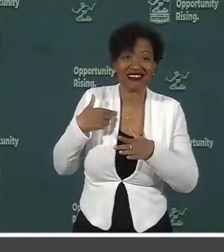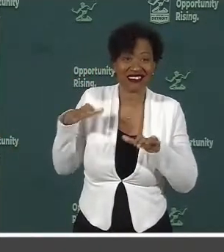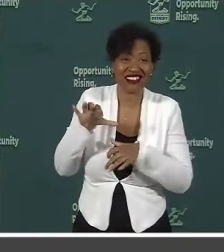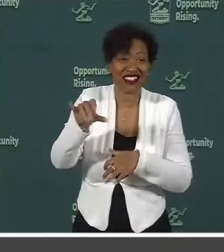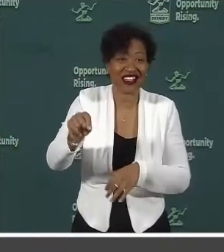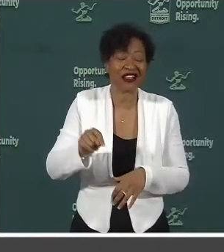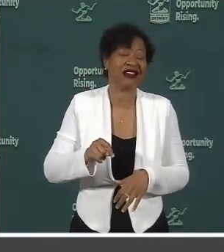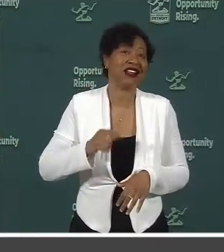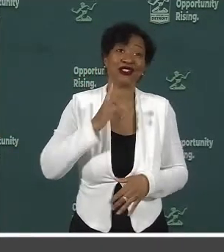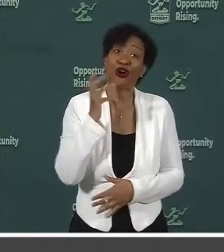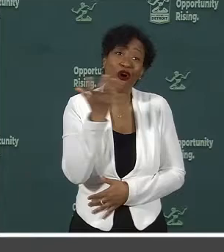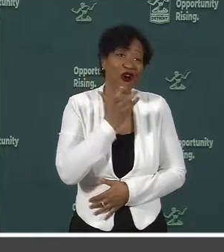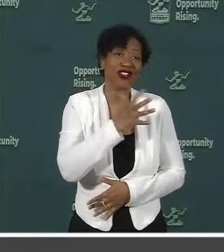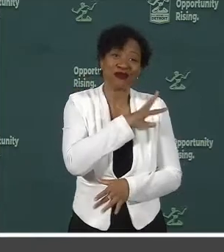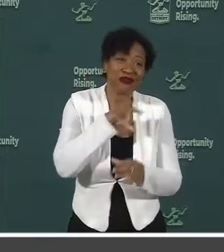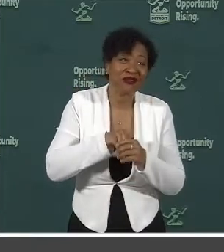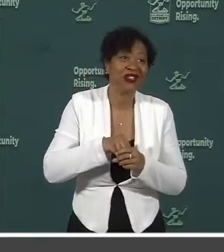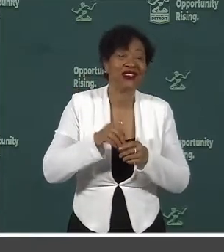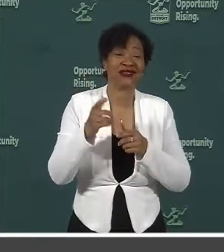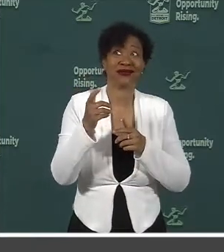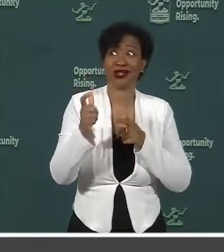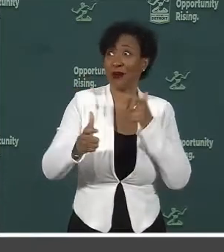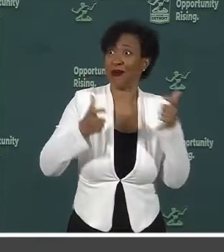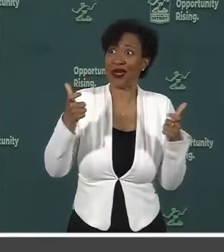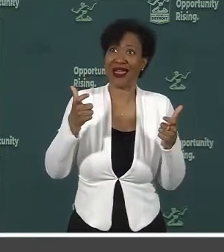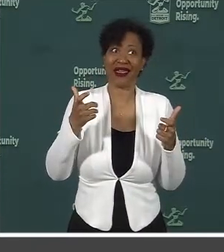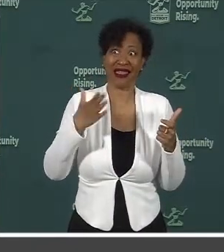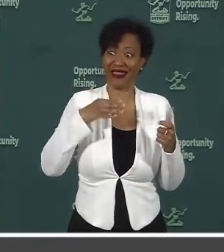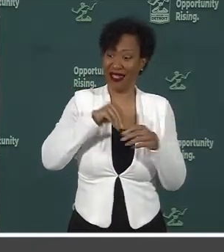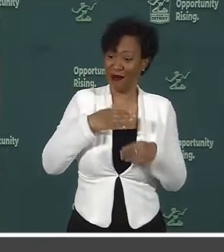SOMETHING SO BIG IN MY OWN CITY I FEEL GREAT ABOUT DETROIT'S